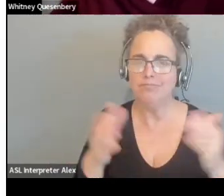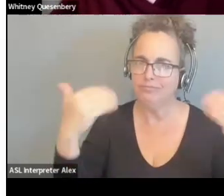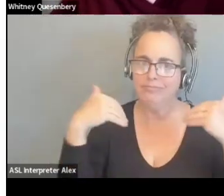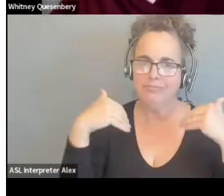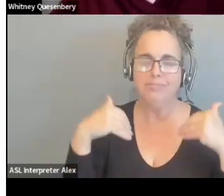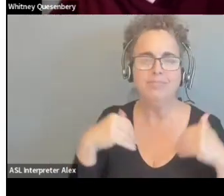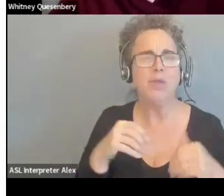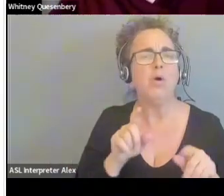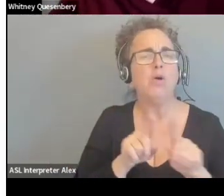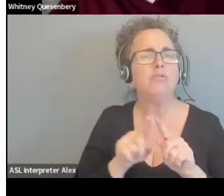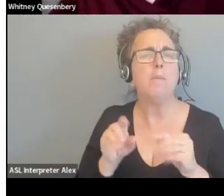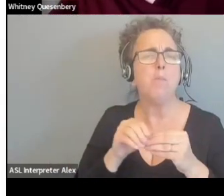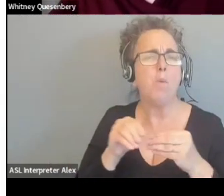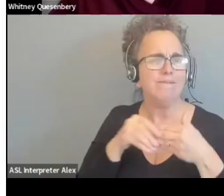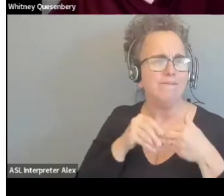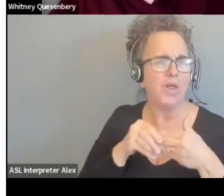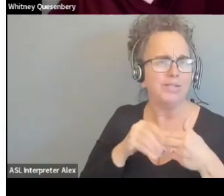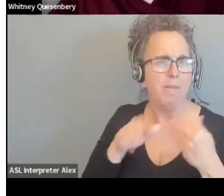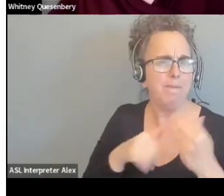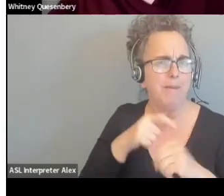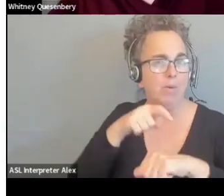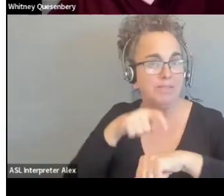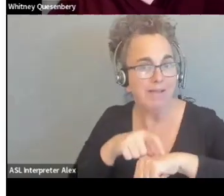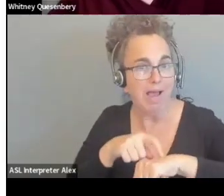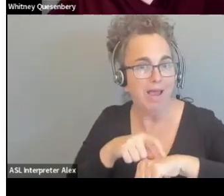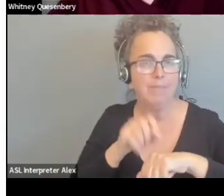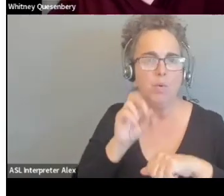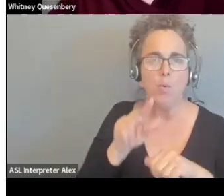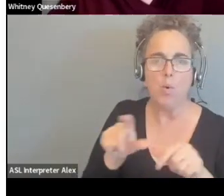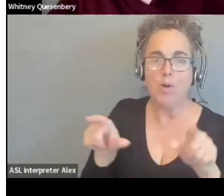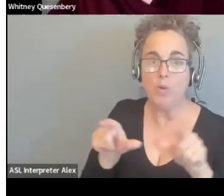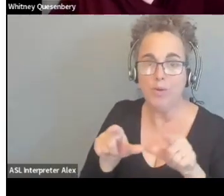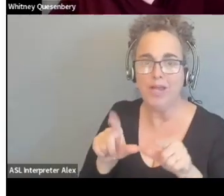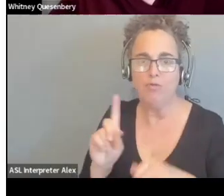and location, which means that, that you also have to begin